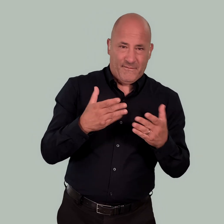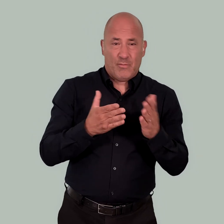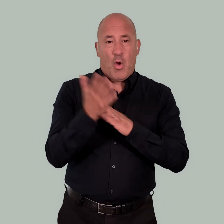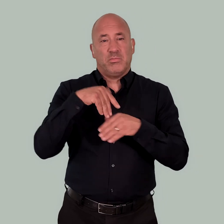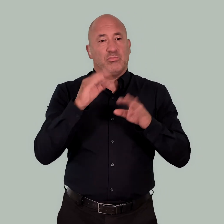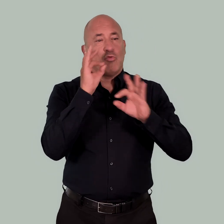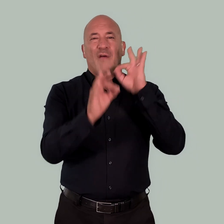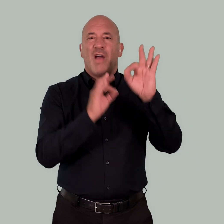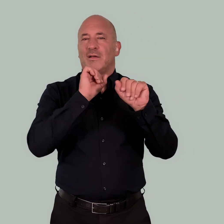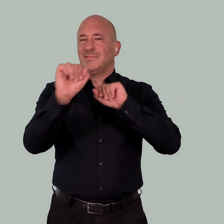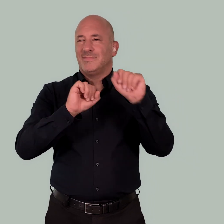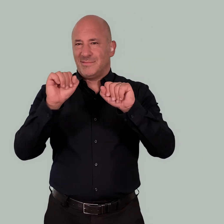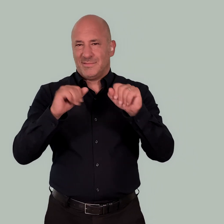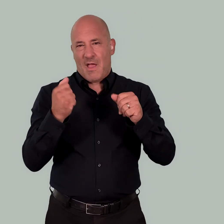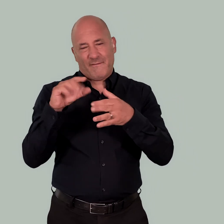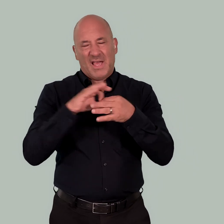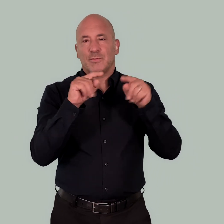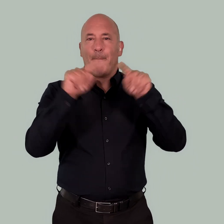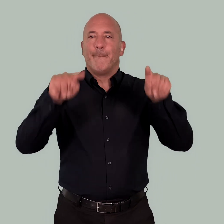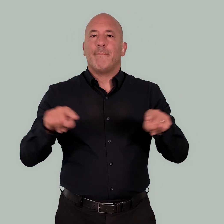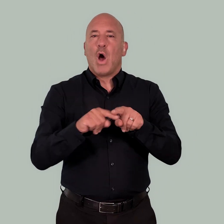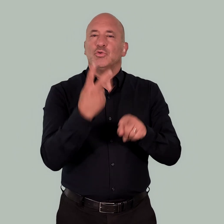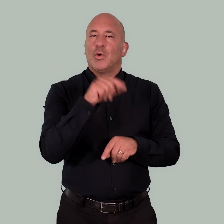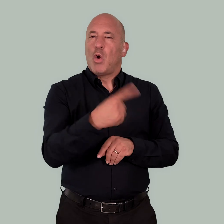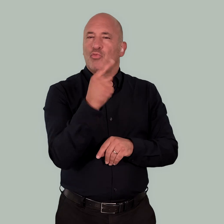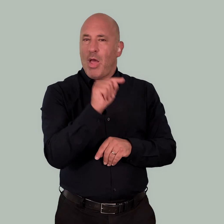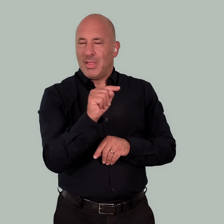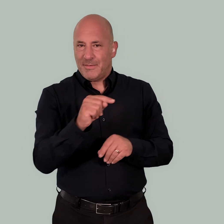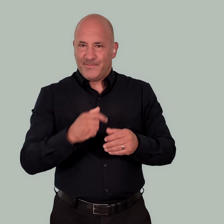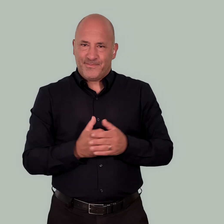by respondents to surveys of private households (see Box 2.1).